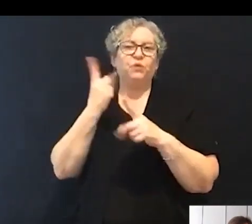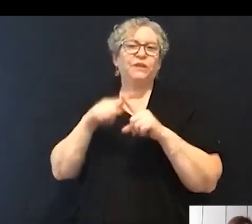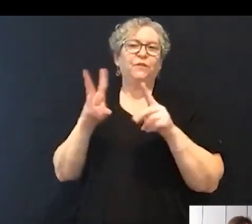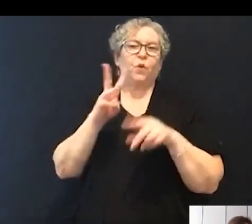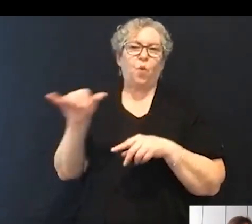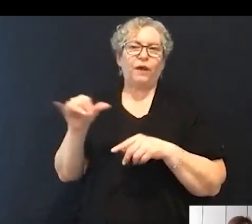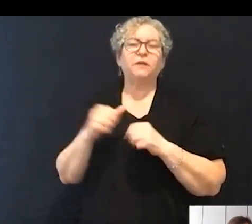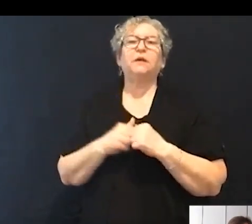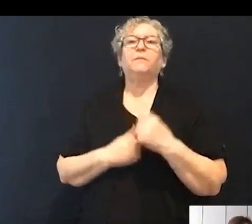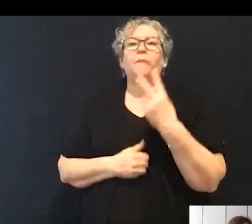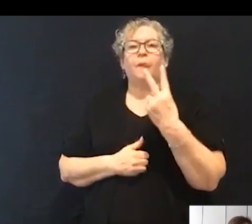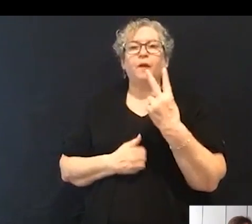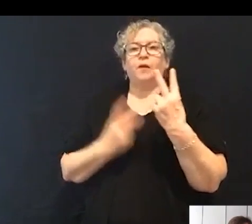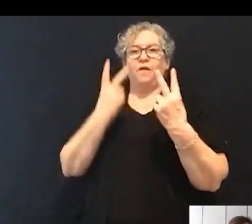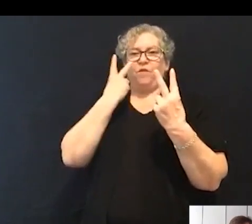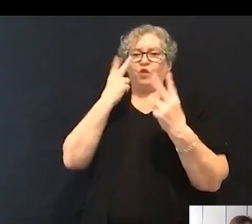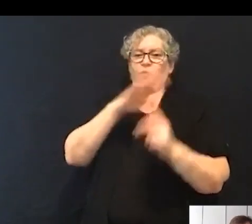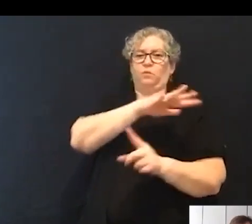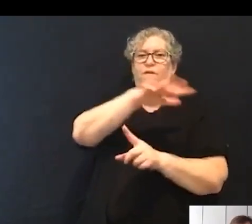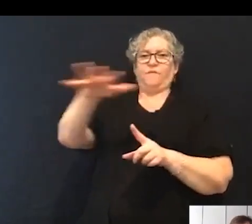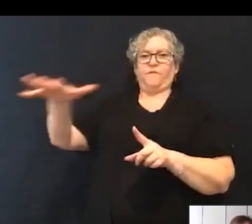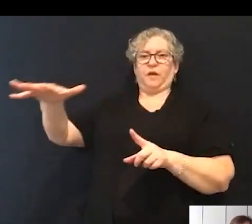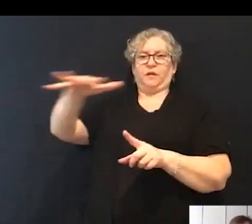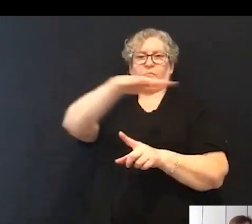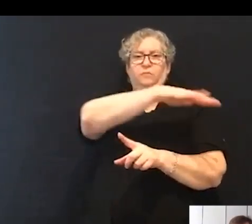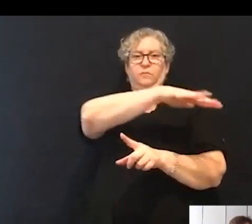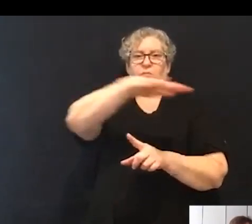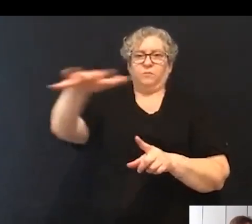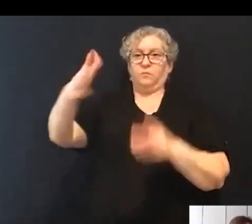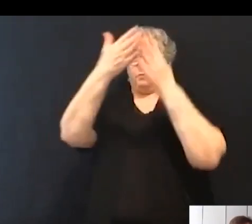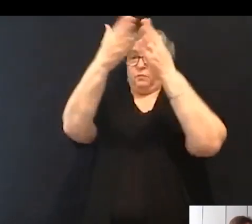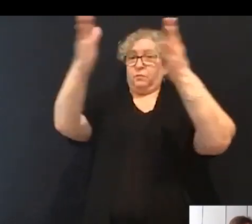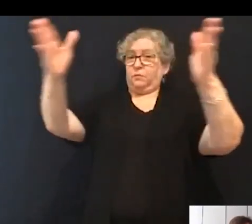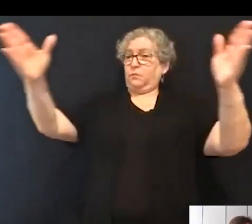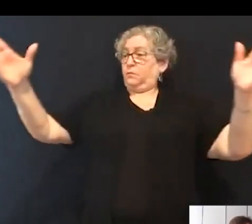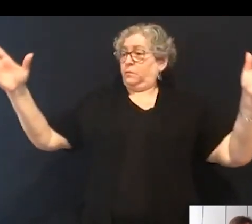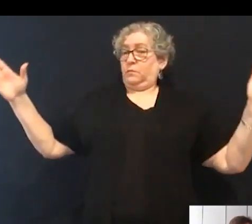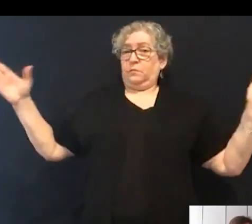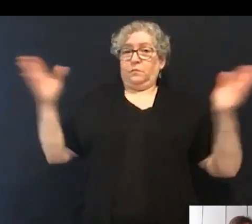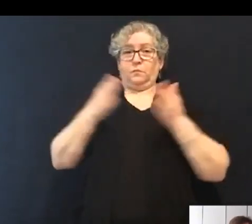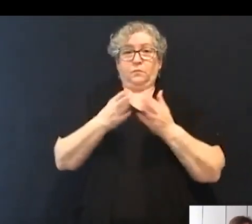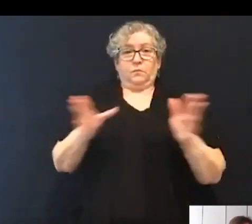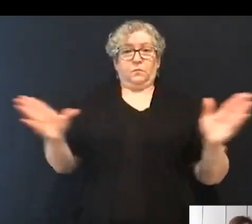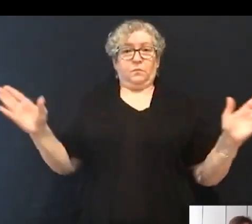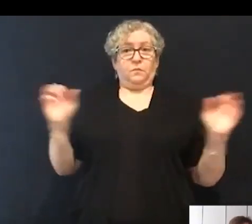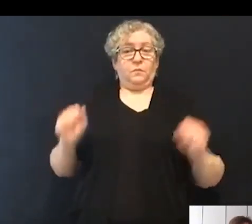One is visual field. So how broad is the visual field?